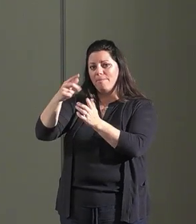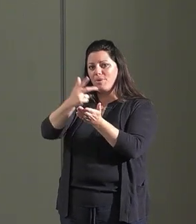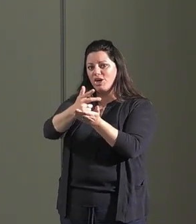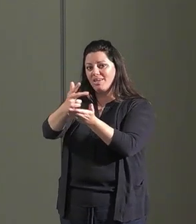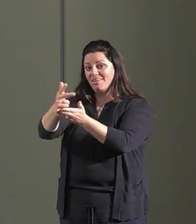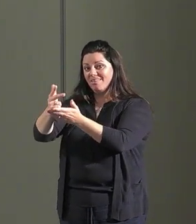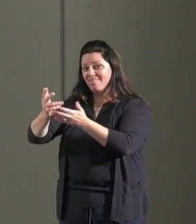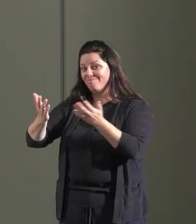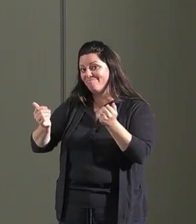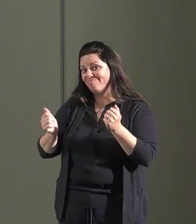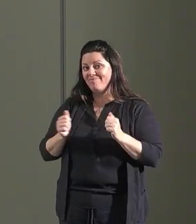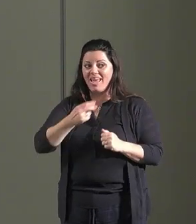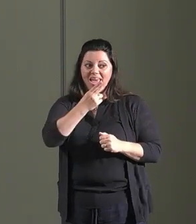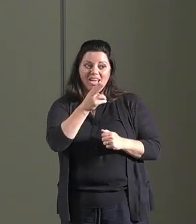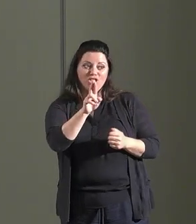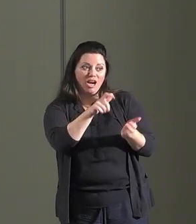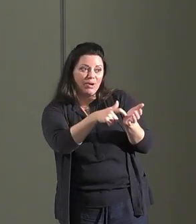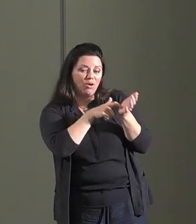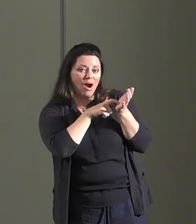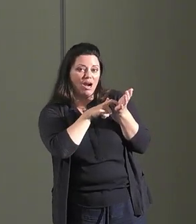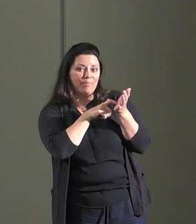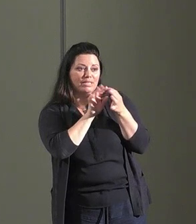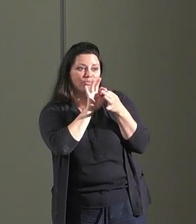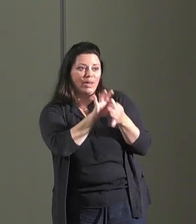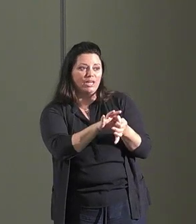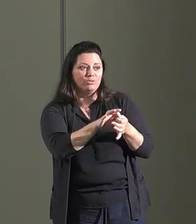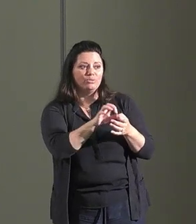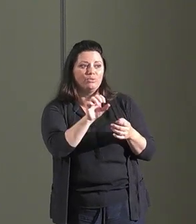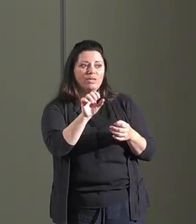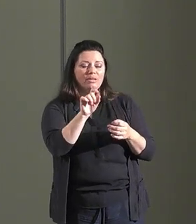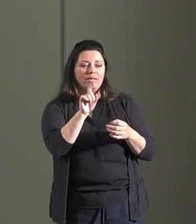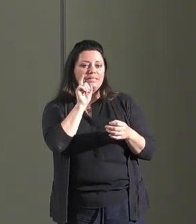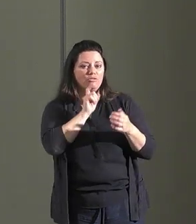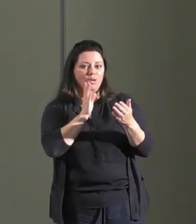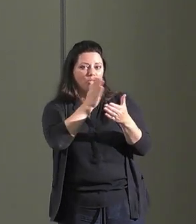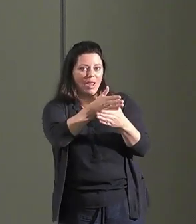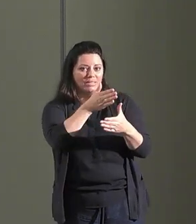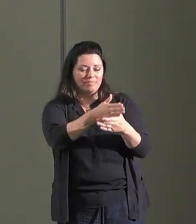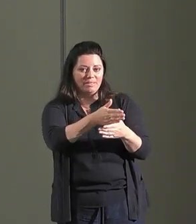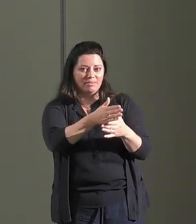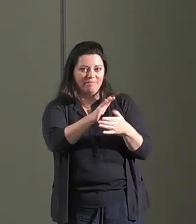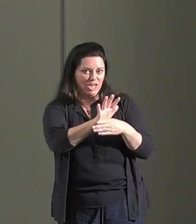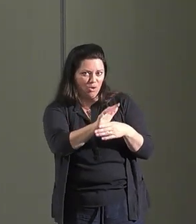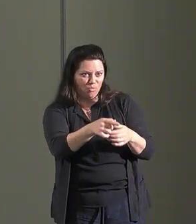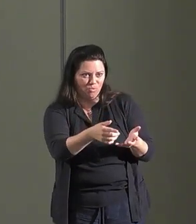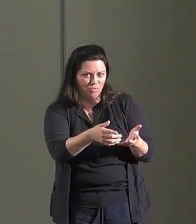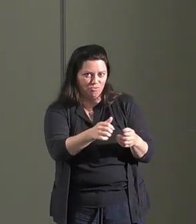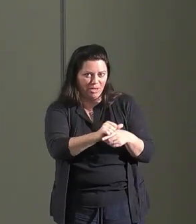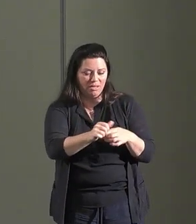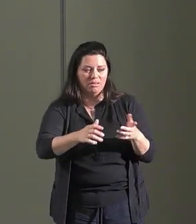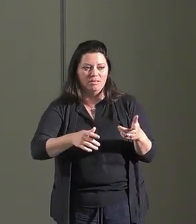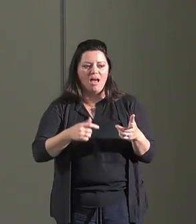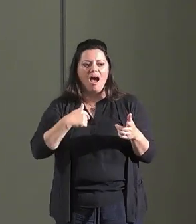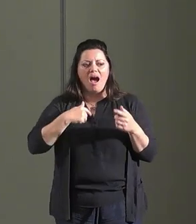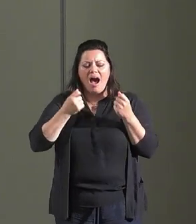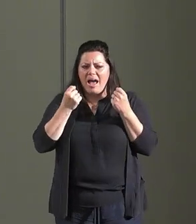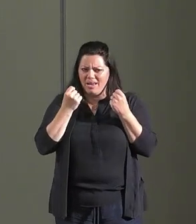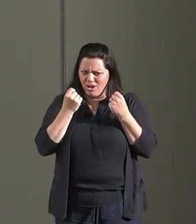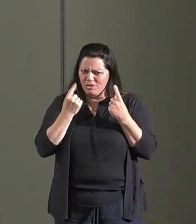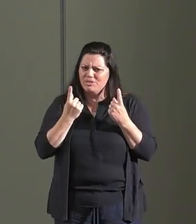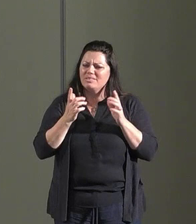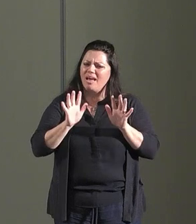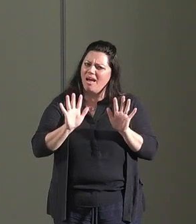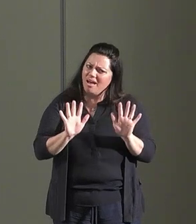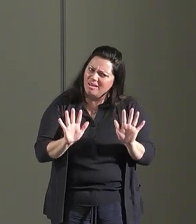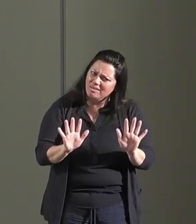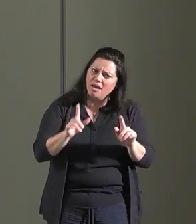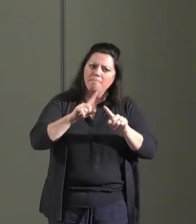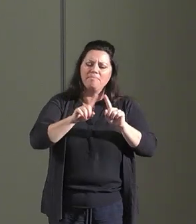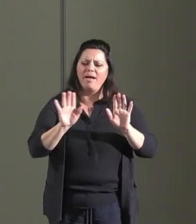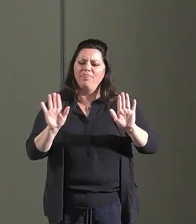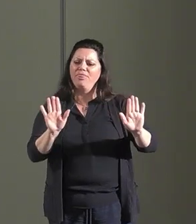HR requirements around sexual harassment training. I understand, you know, but the format of doing